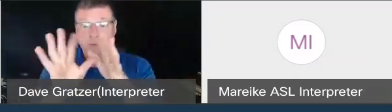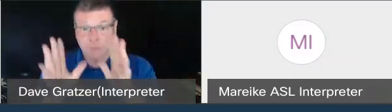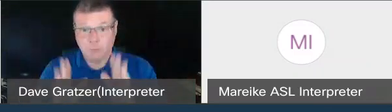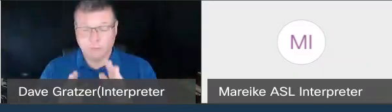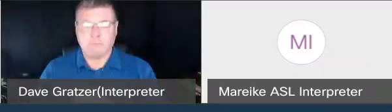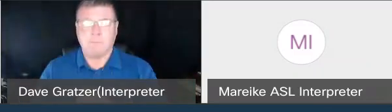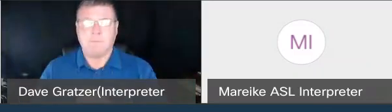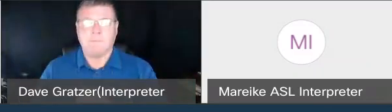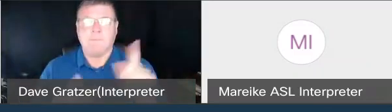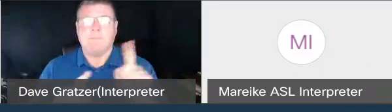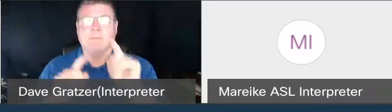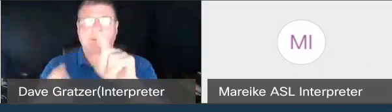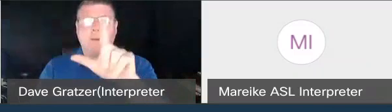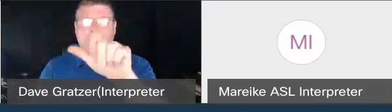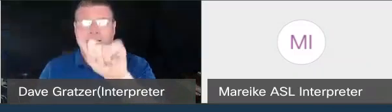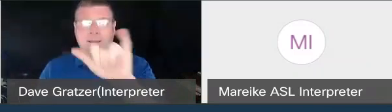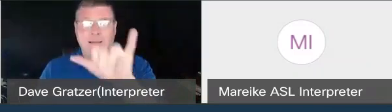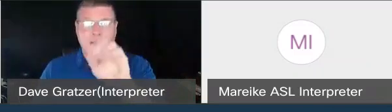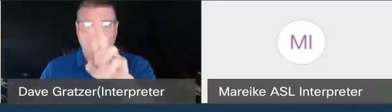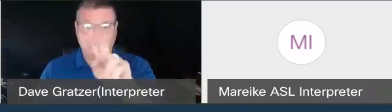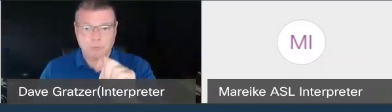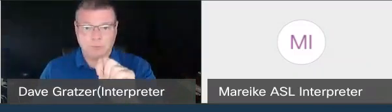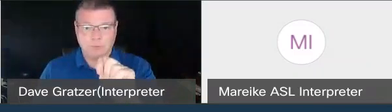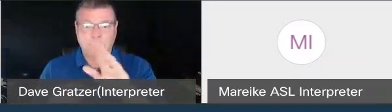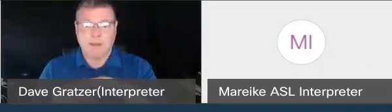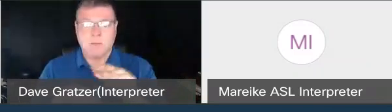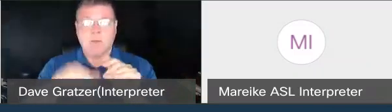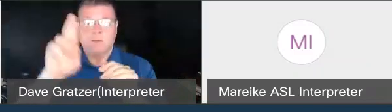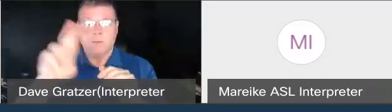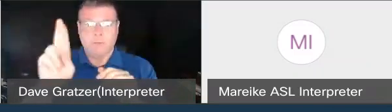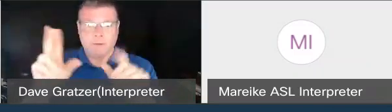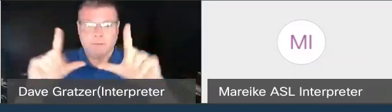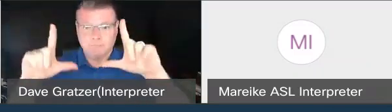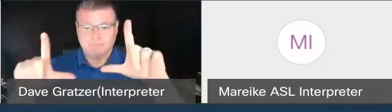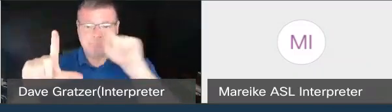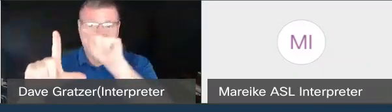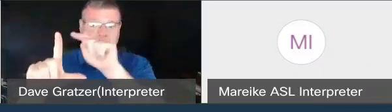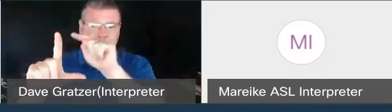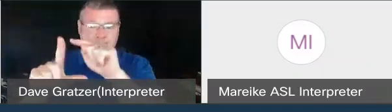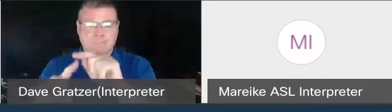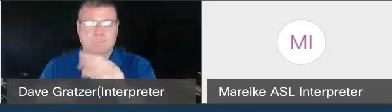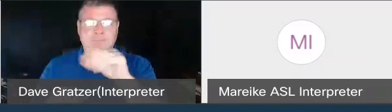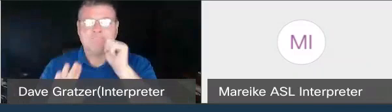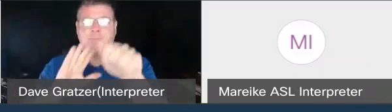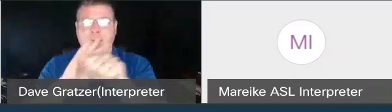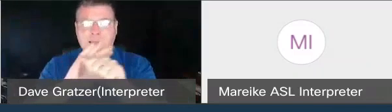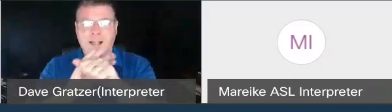uh, go to the layout in the upper right-hand corner of your screen. You select "Hide non-video participants,"